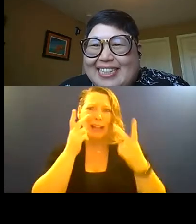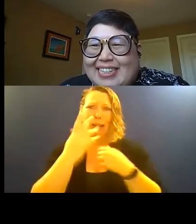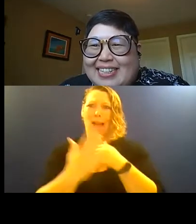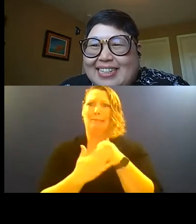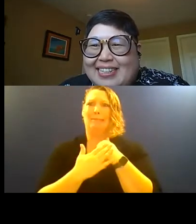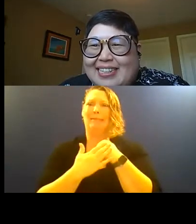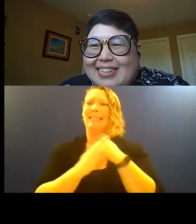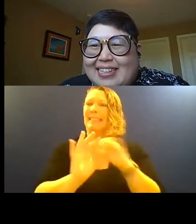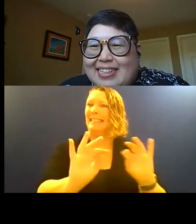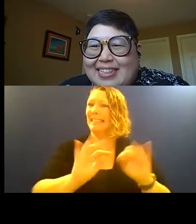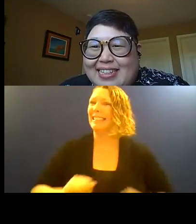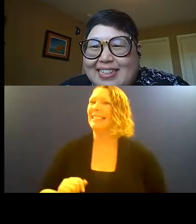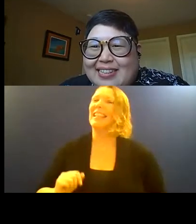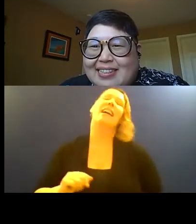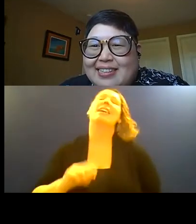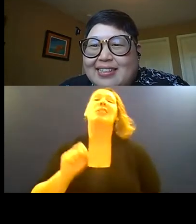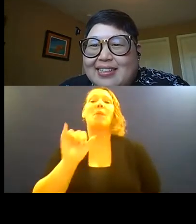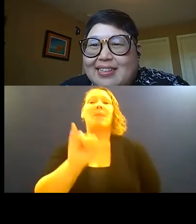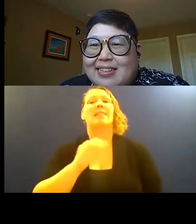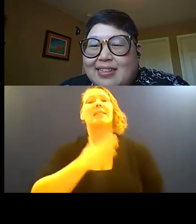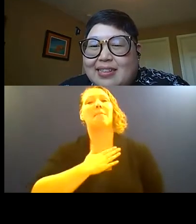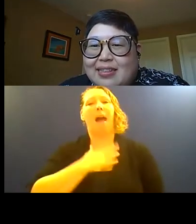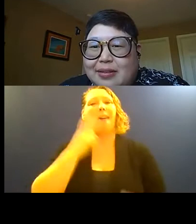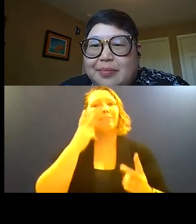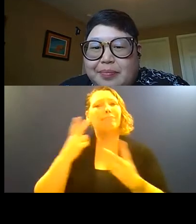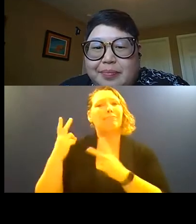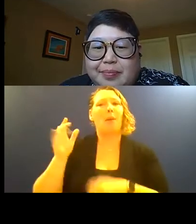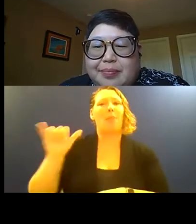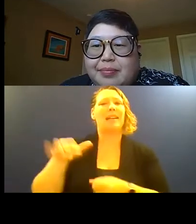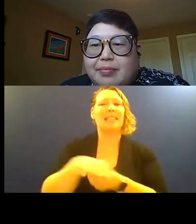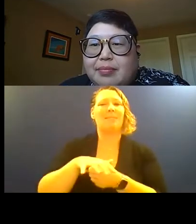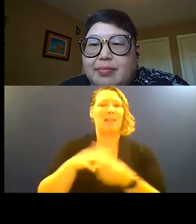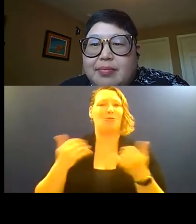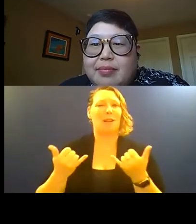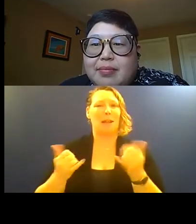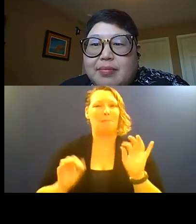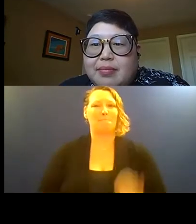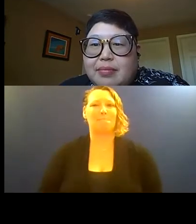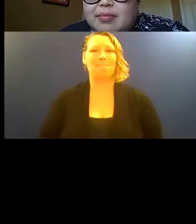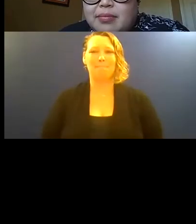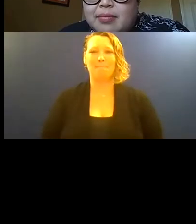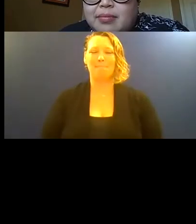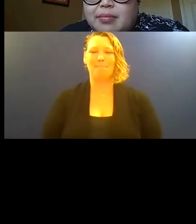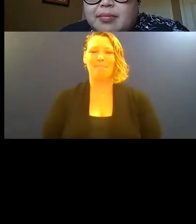Um, so yeah that's you know that's that's that's my reflection about that space right now.